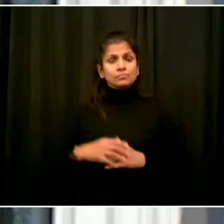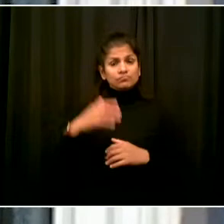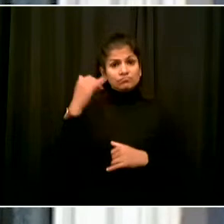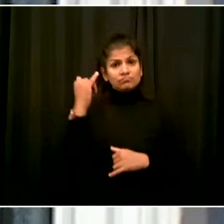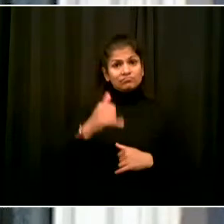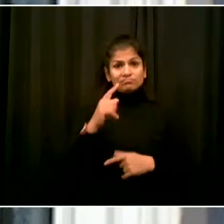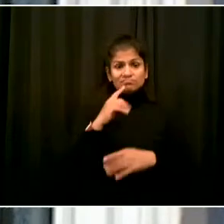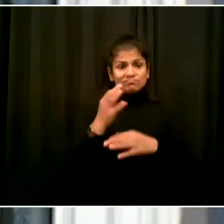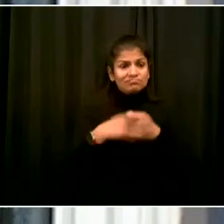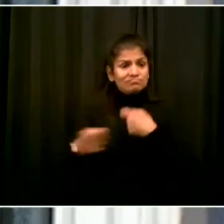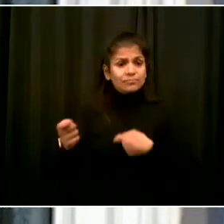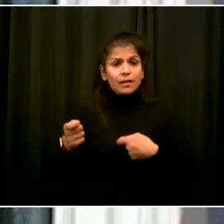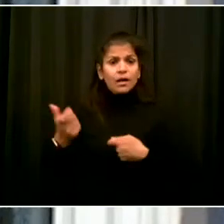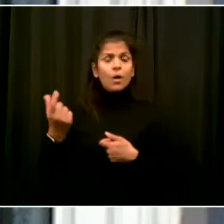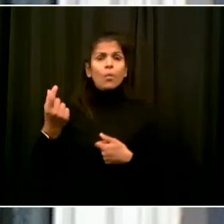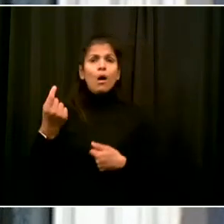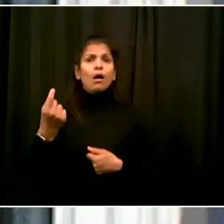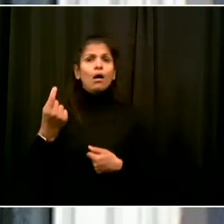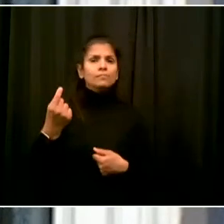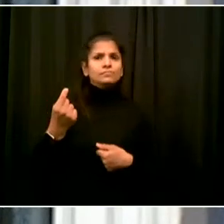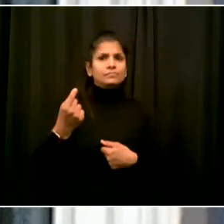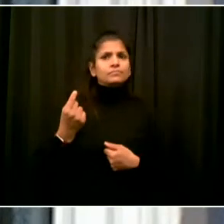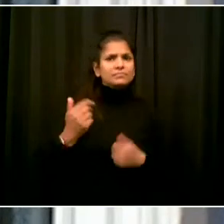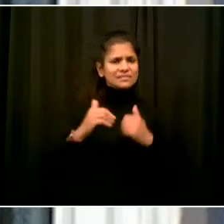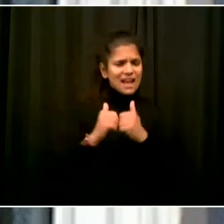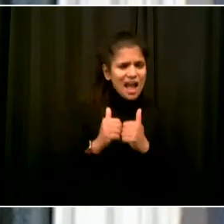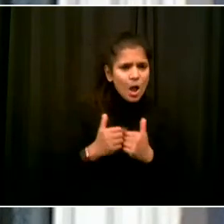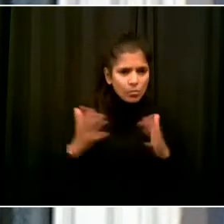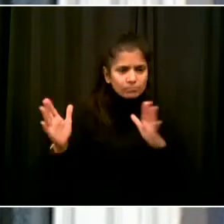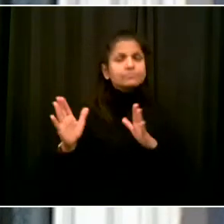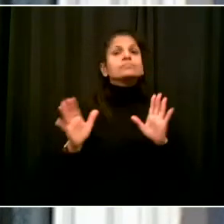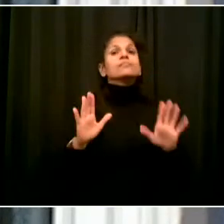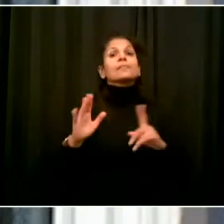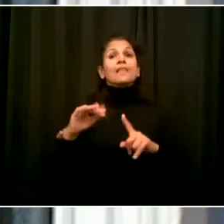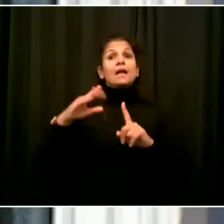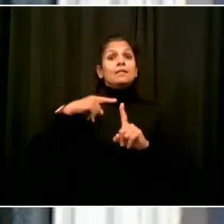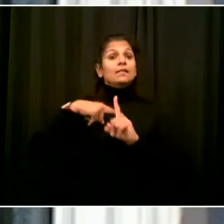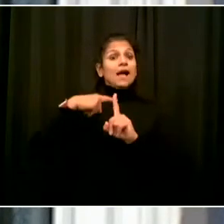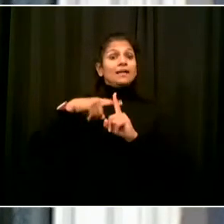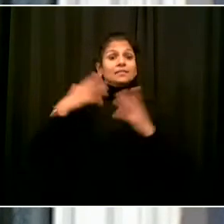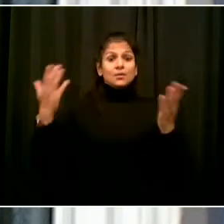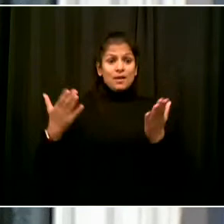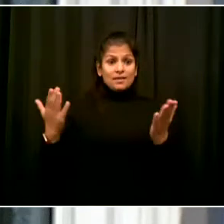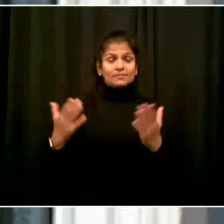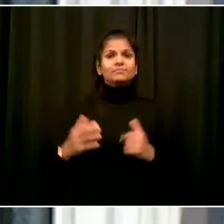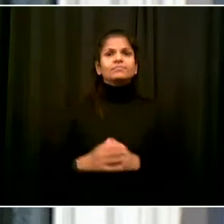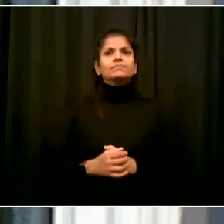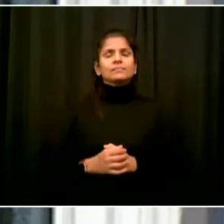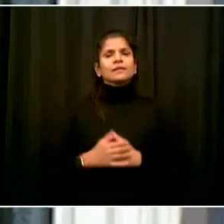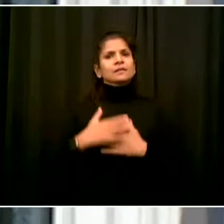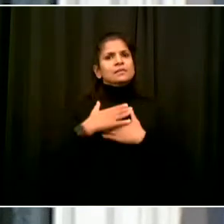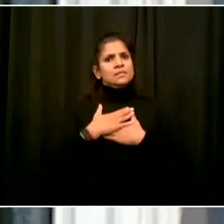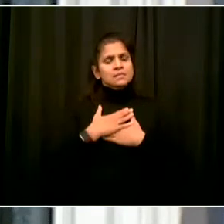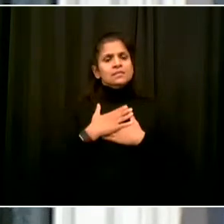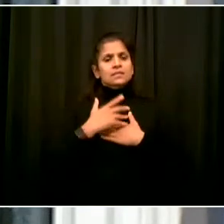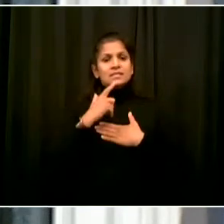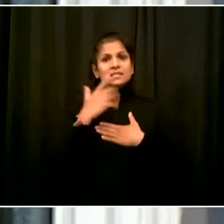PARTICULARLY AT A TIME THAT IS SO DIFFICULT FOR NEW YORKERS. WE HAVE COLLECTIVELY